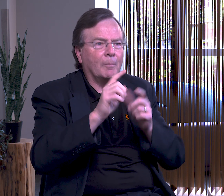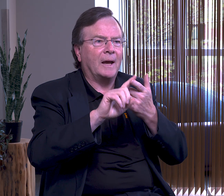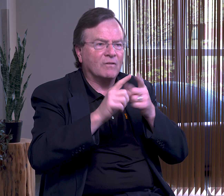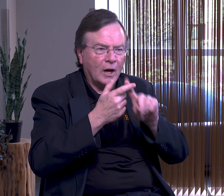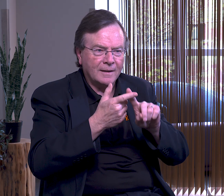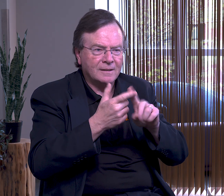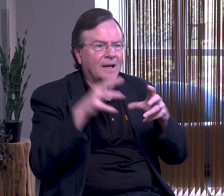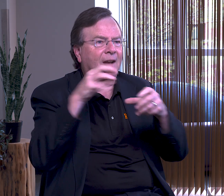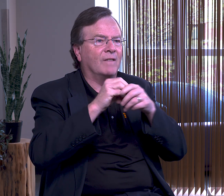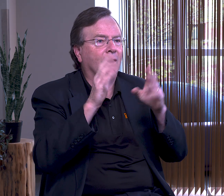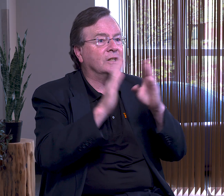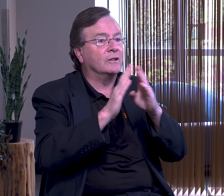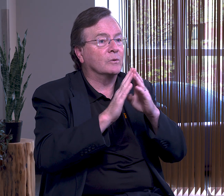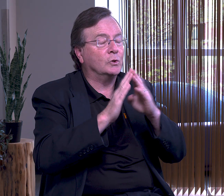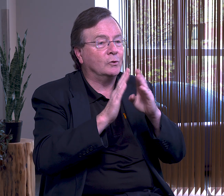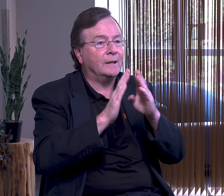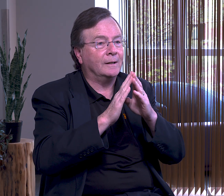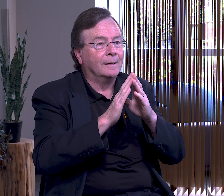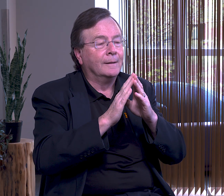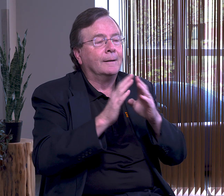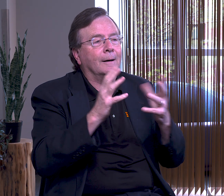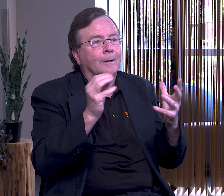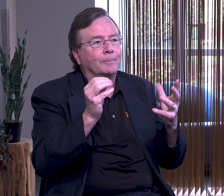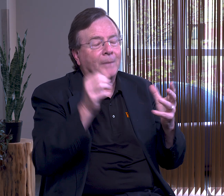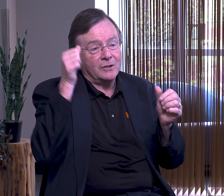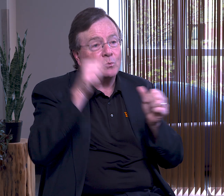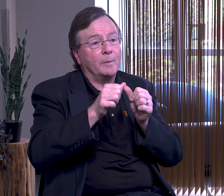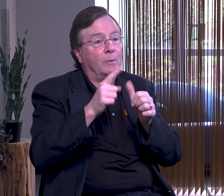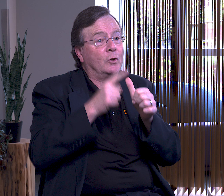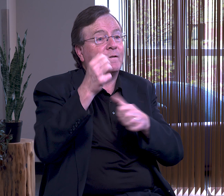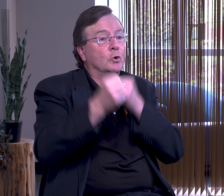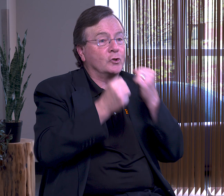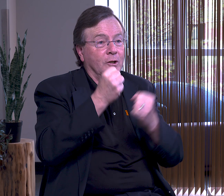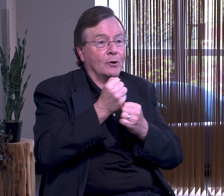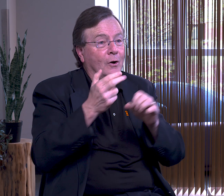made friends, and got involved in the community. I just remember the first year